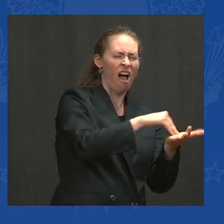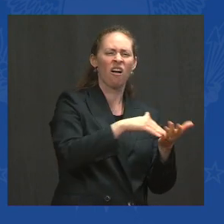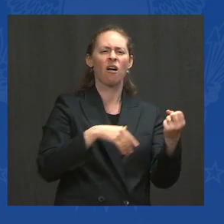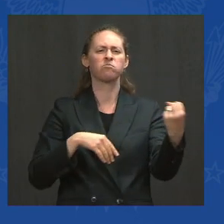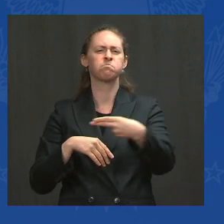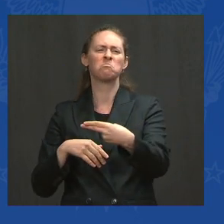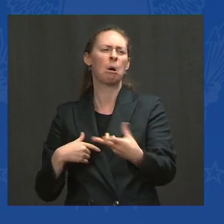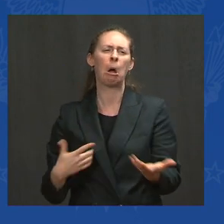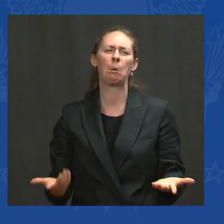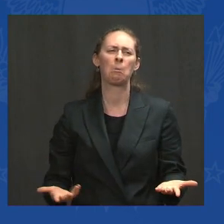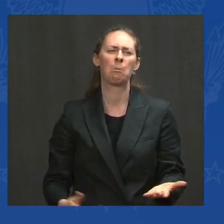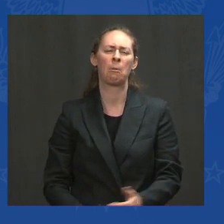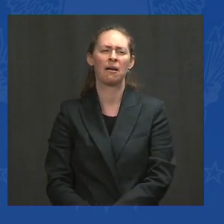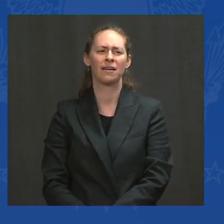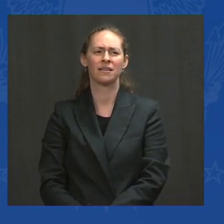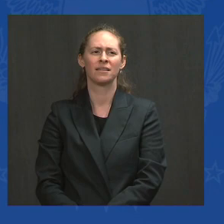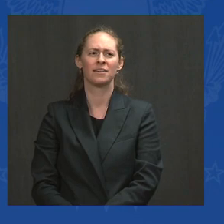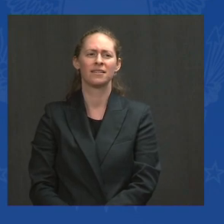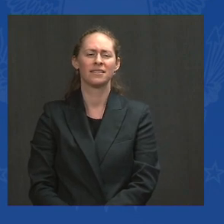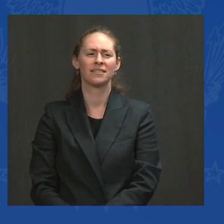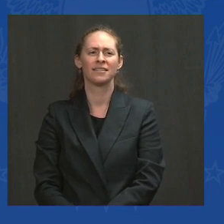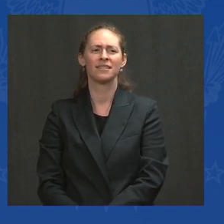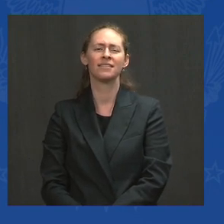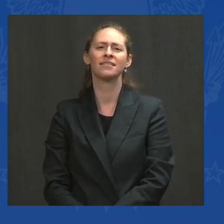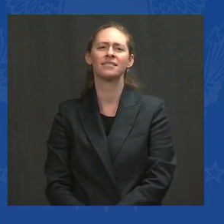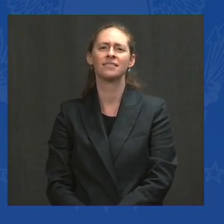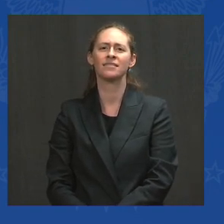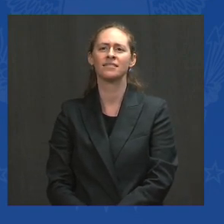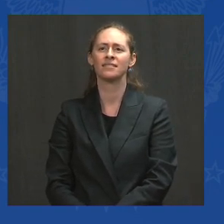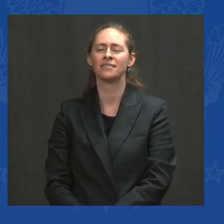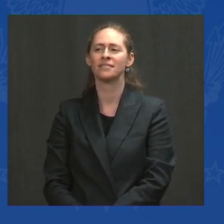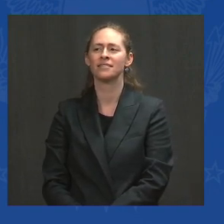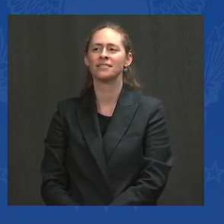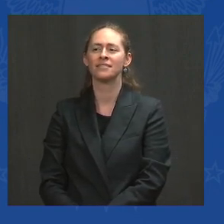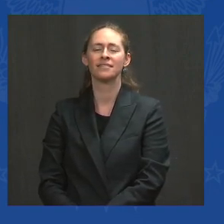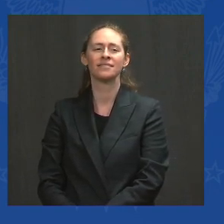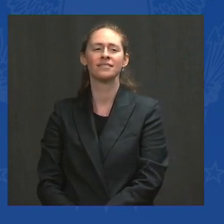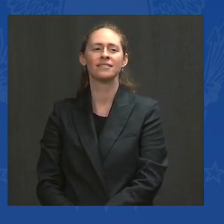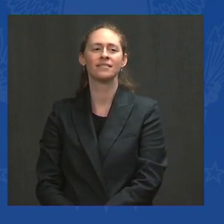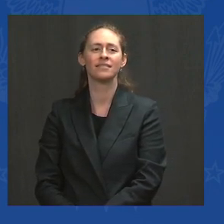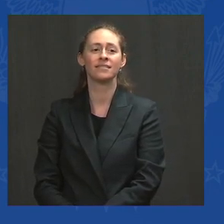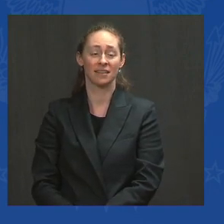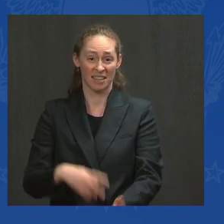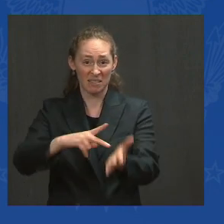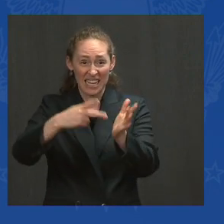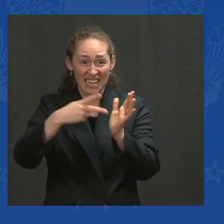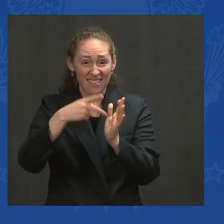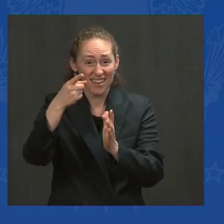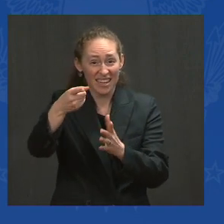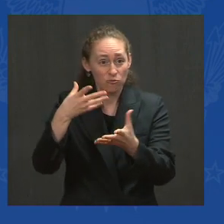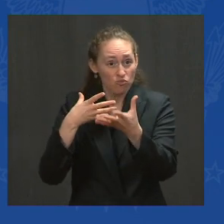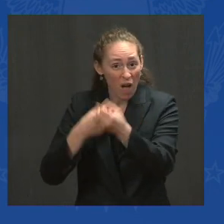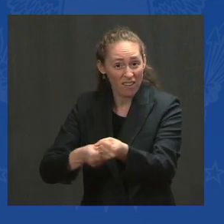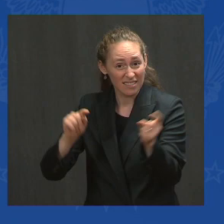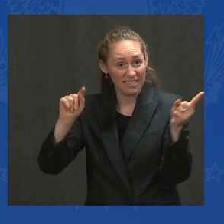The Press: Do you trust the Taliban, Mr. President? Do you trust the Taliban, sir? The President: You -- is that a serious